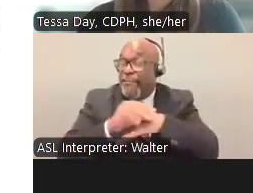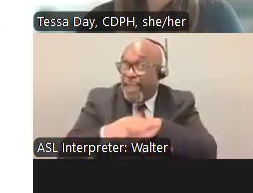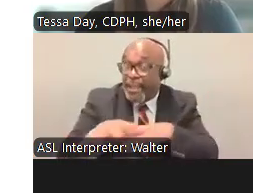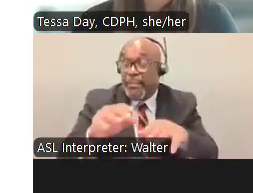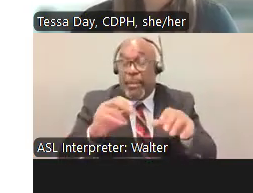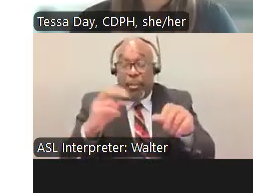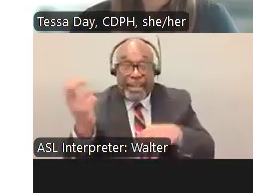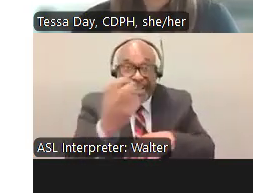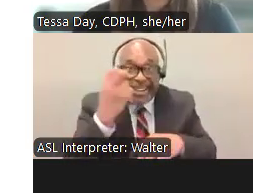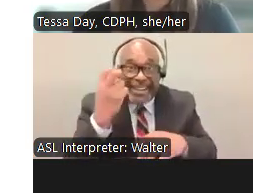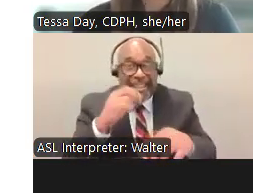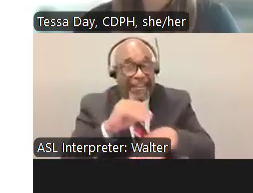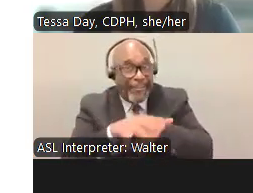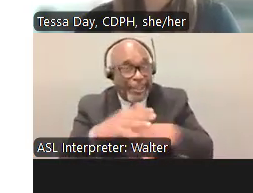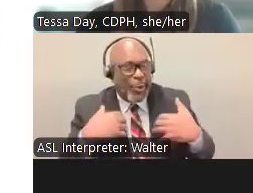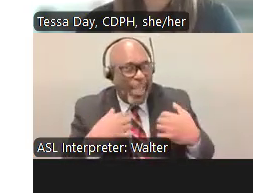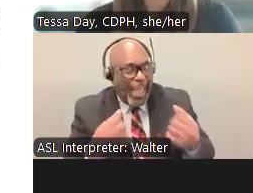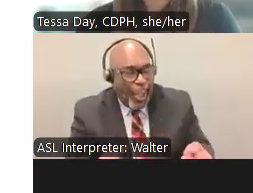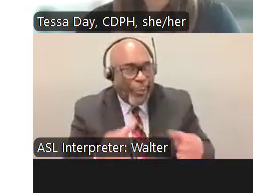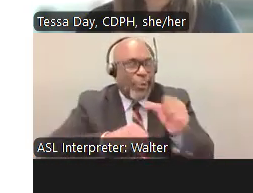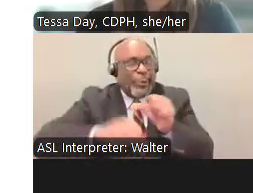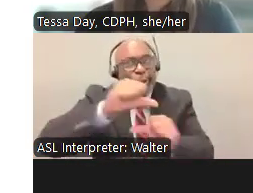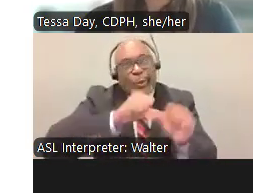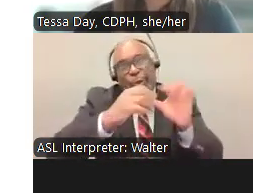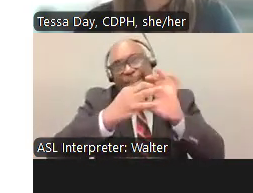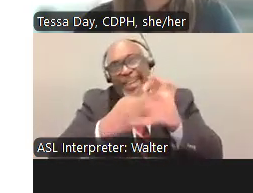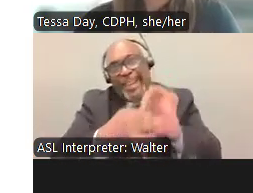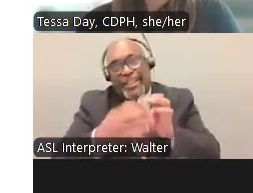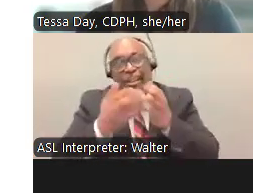13:34:10 health, social connection, and 13:34:11 just overall wellbeing. And